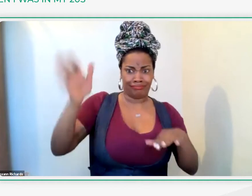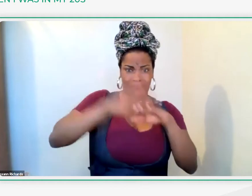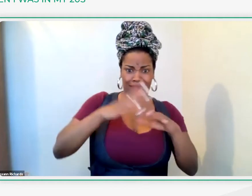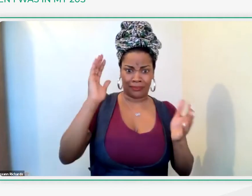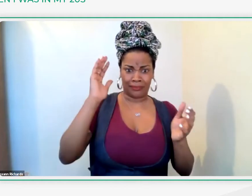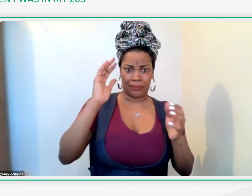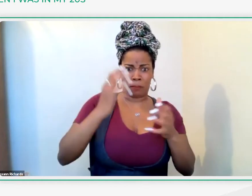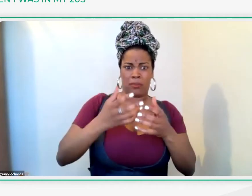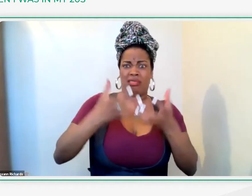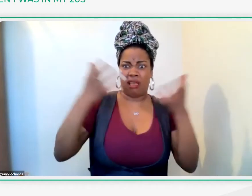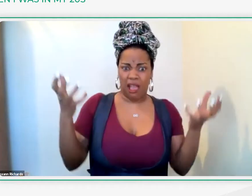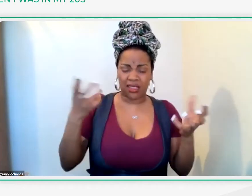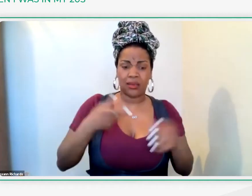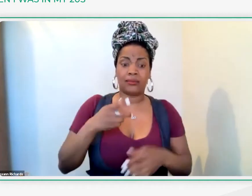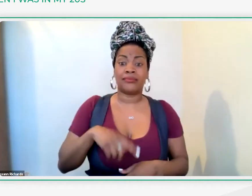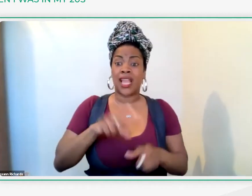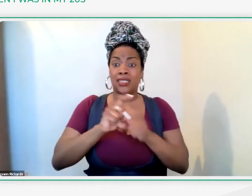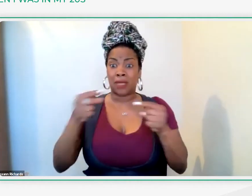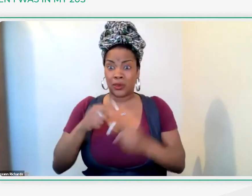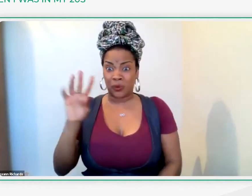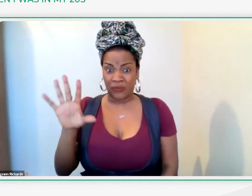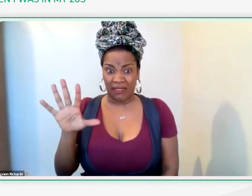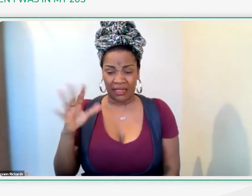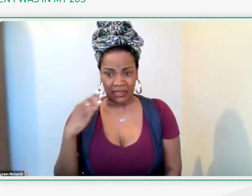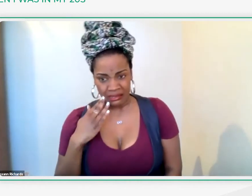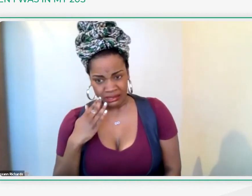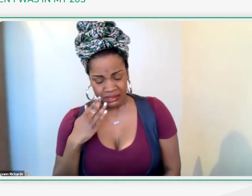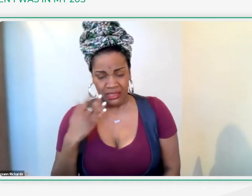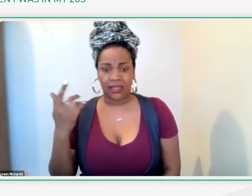there's not much of a difference from the 25 to 35 range.